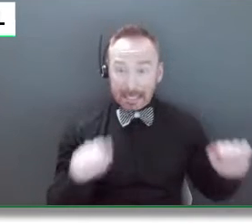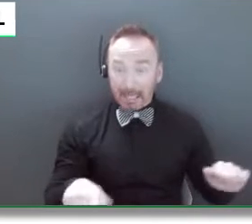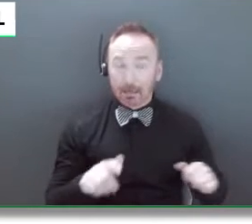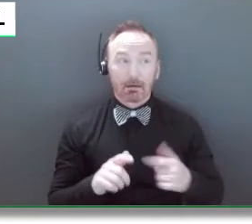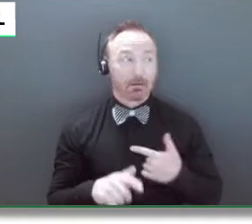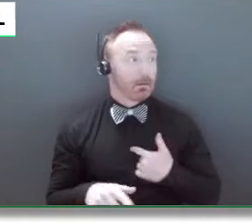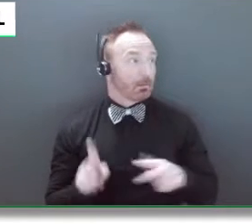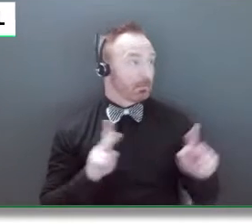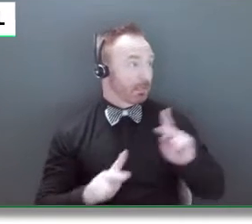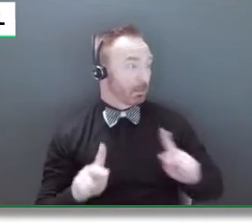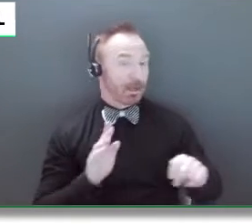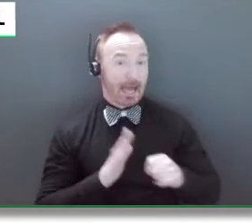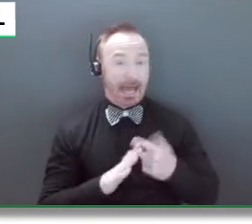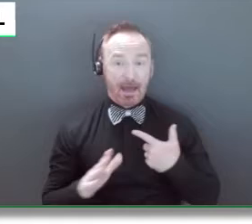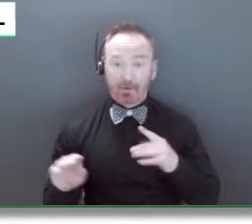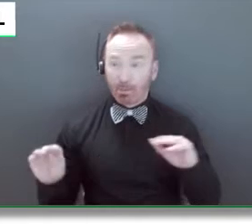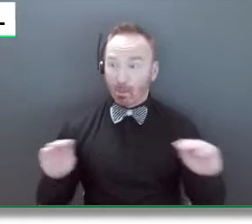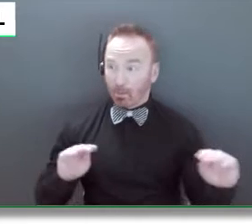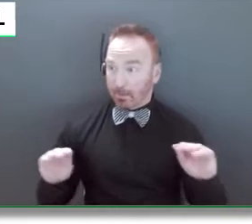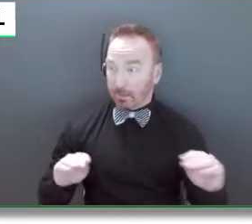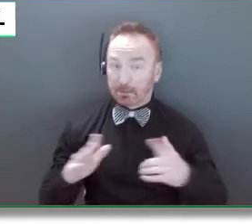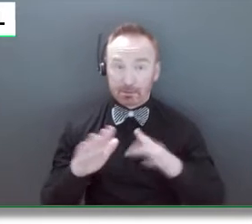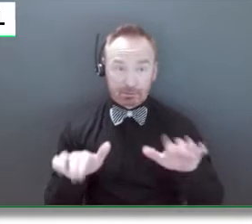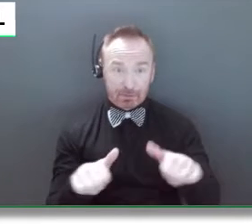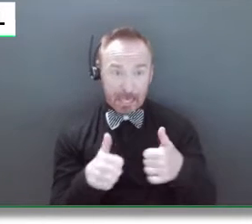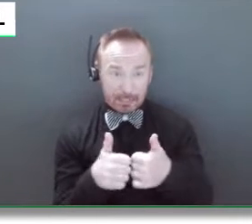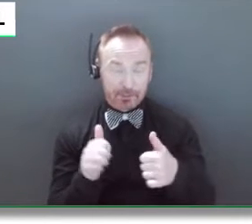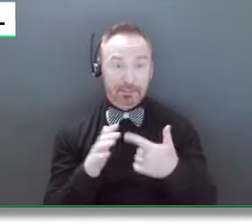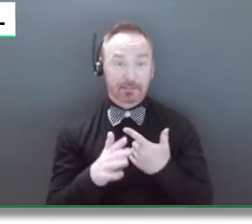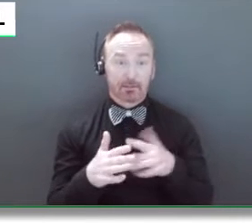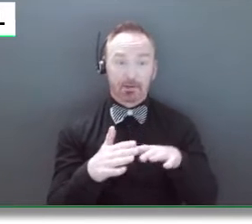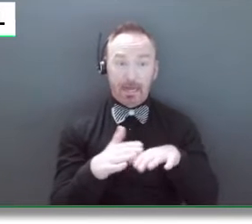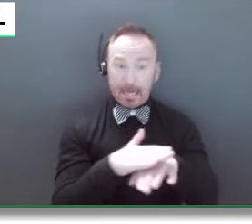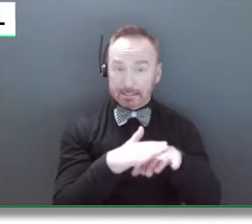have yet to I don't think I'll go into somebody